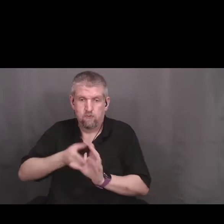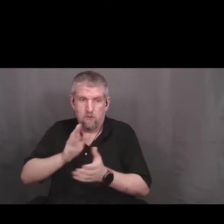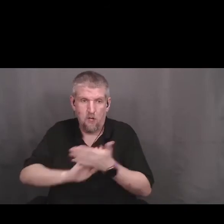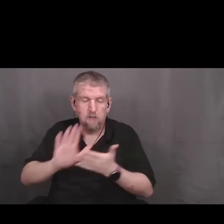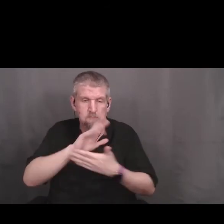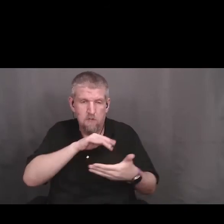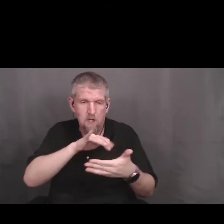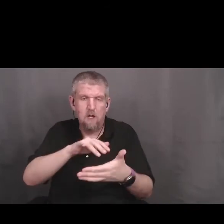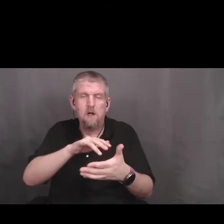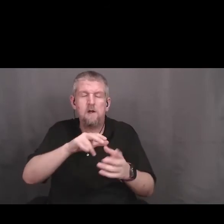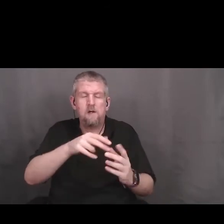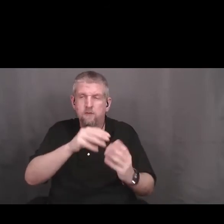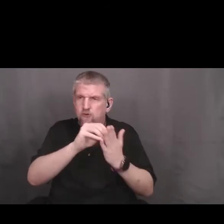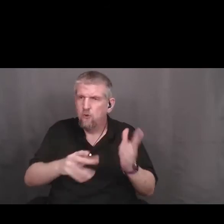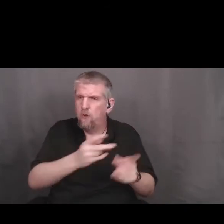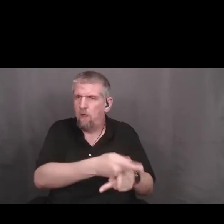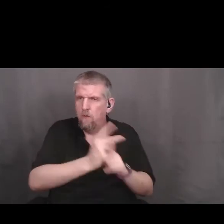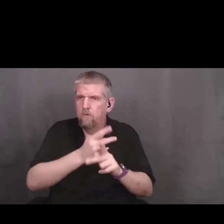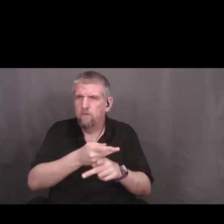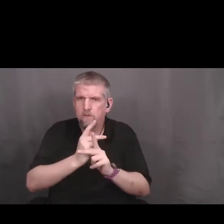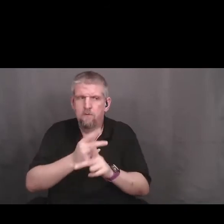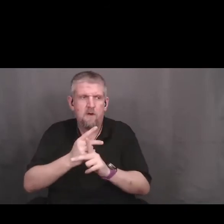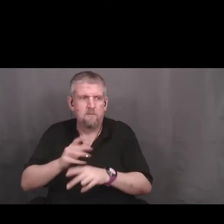and then their disability has progressed so much